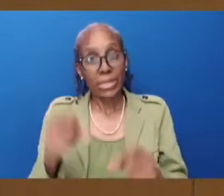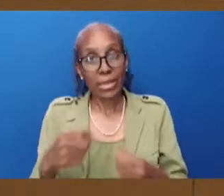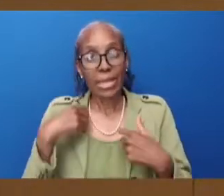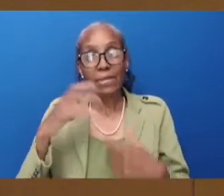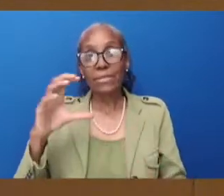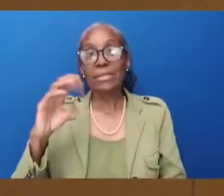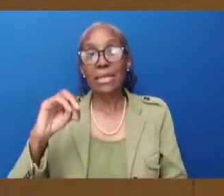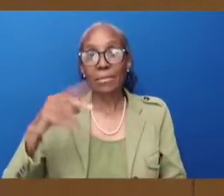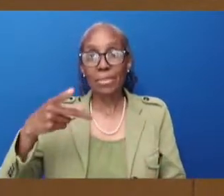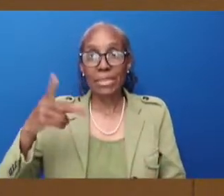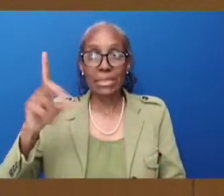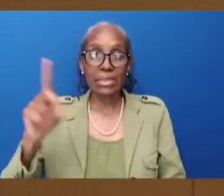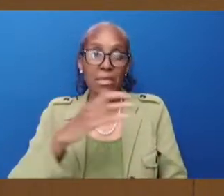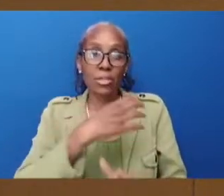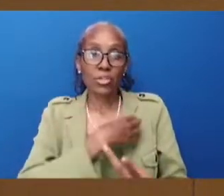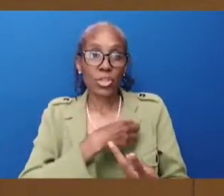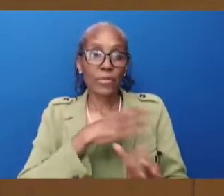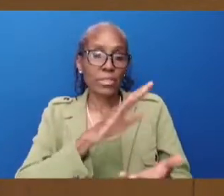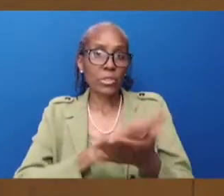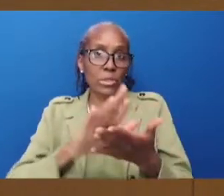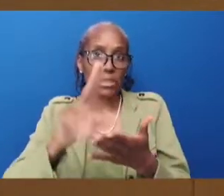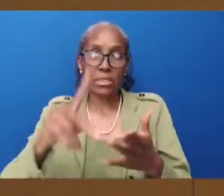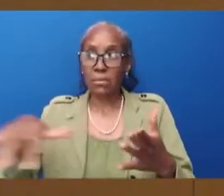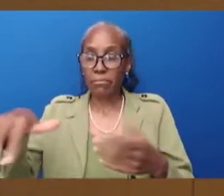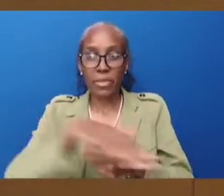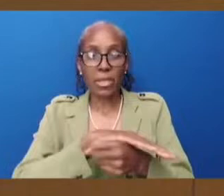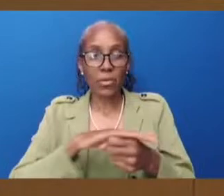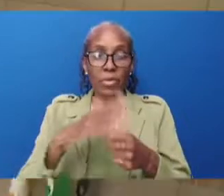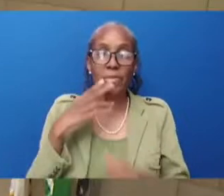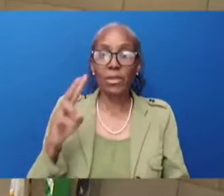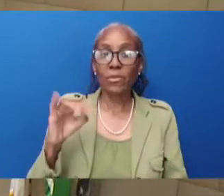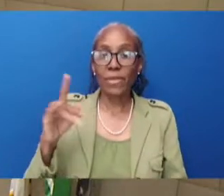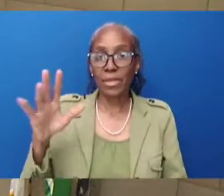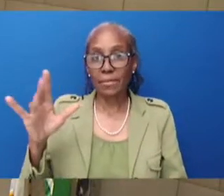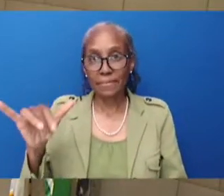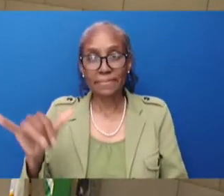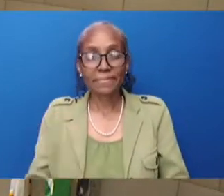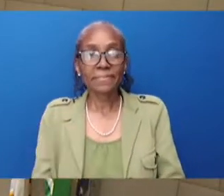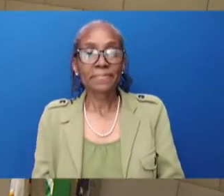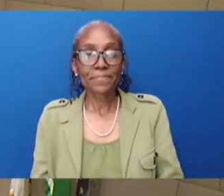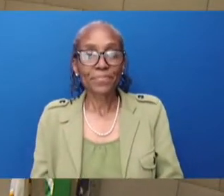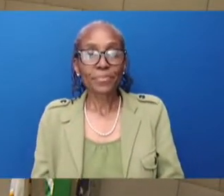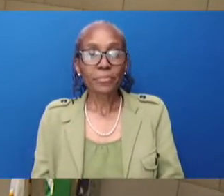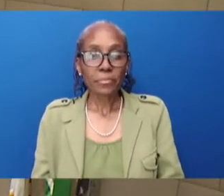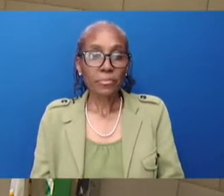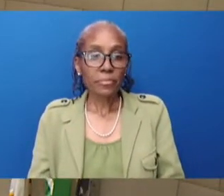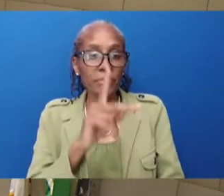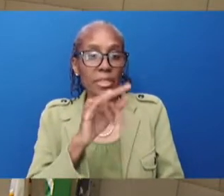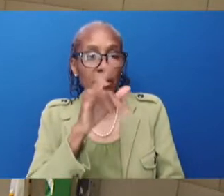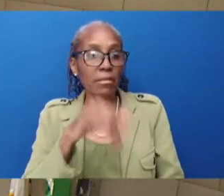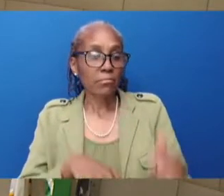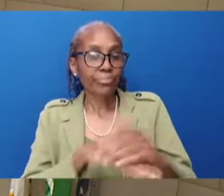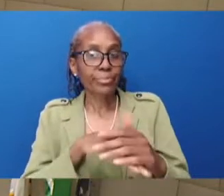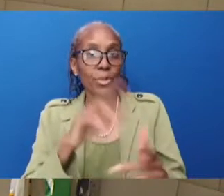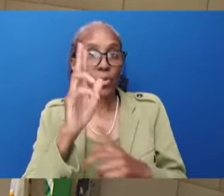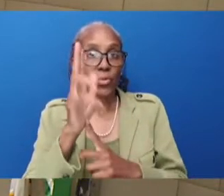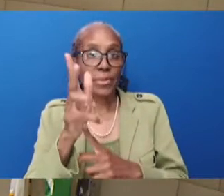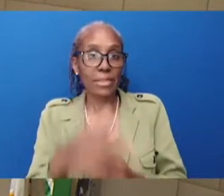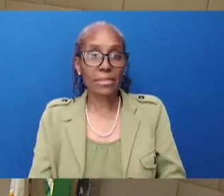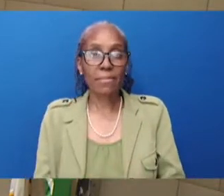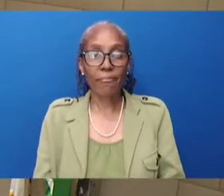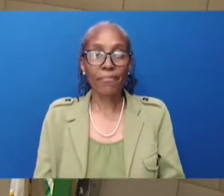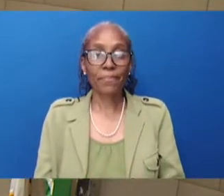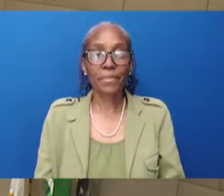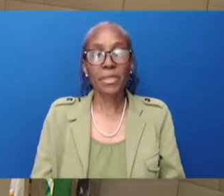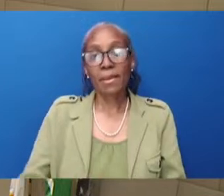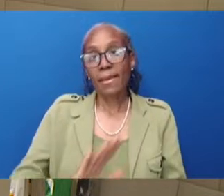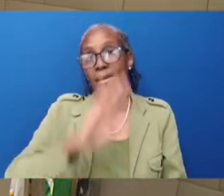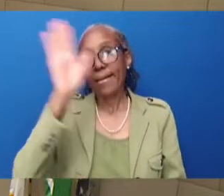UTILIZE YOUR VOICES SO THAT WE